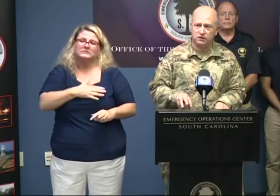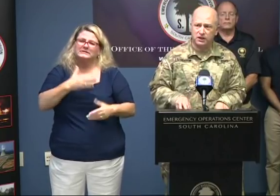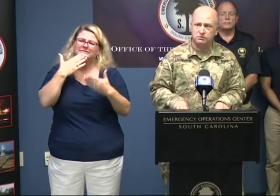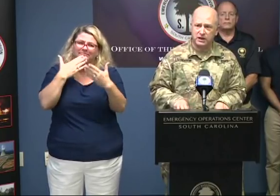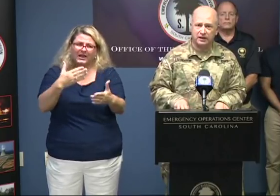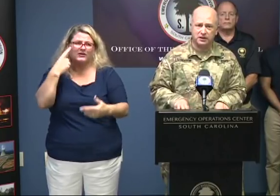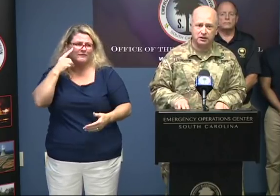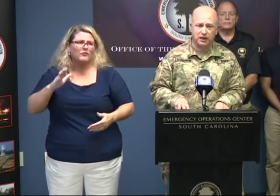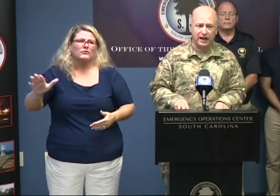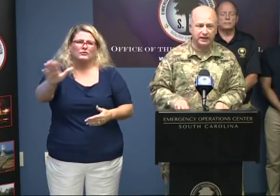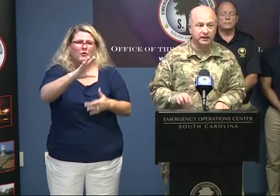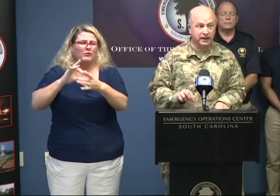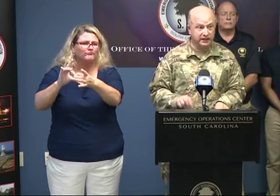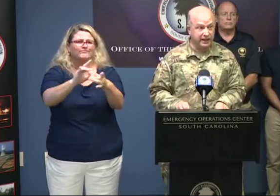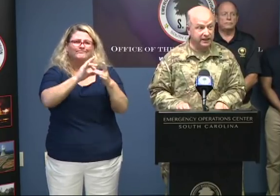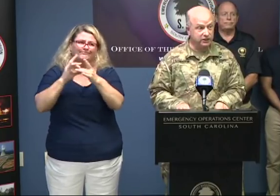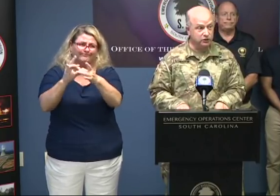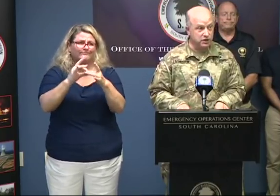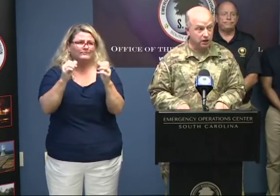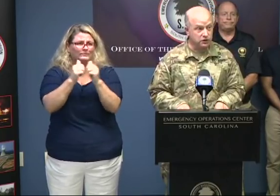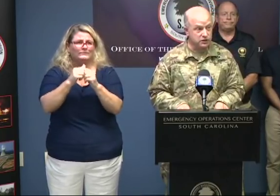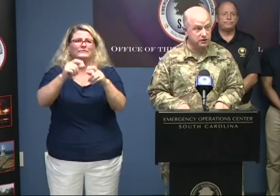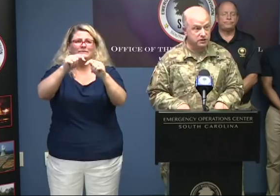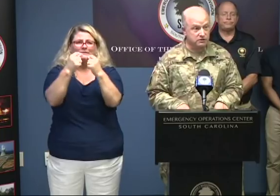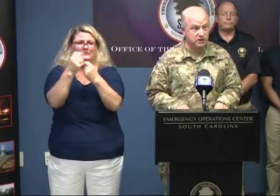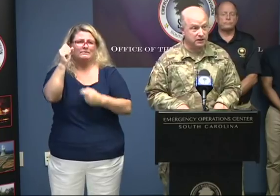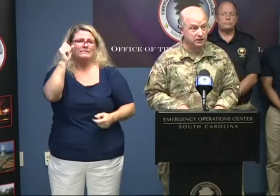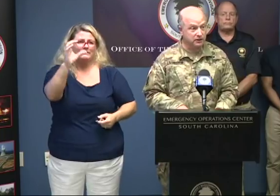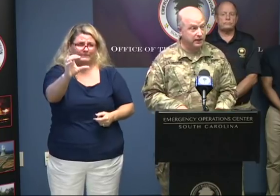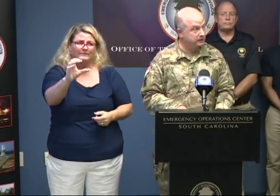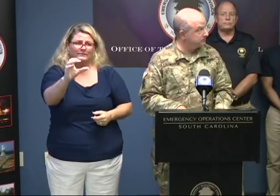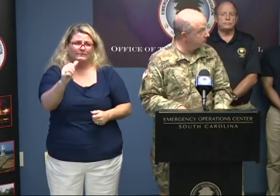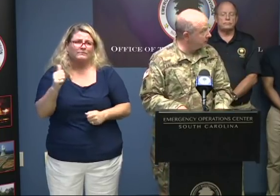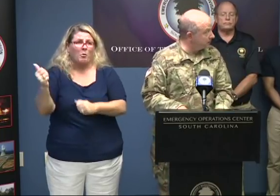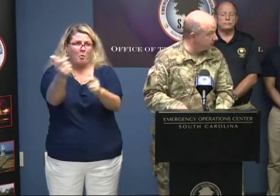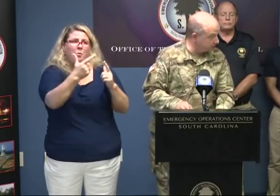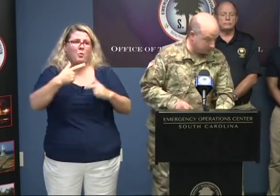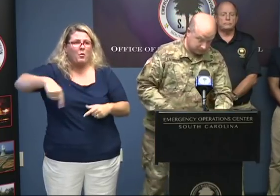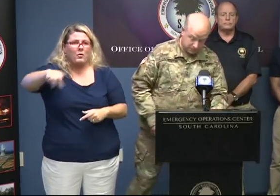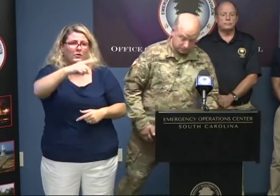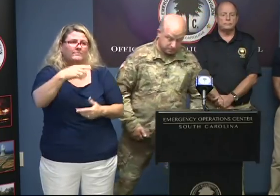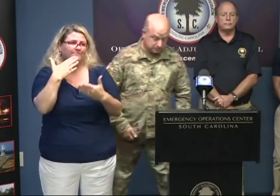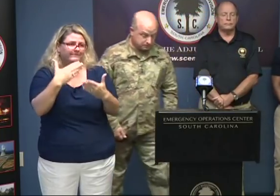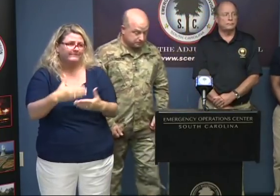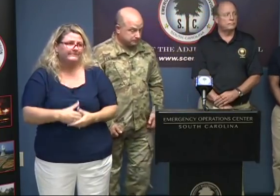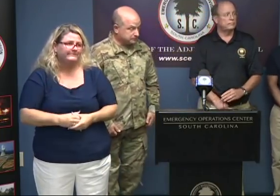of Team South Carolina, and that includes all the citizens of South Carolina. Thank you, Governor. Thank you, sir.